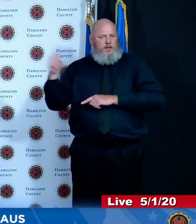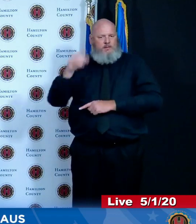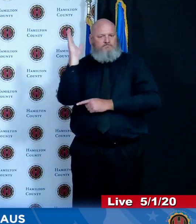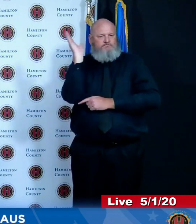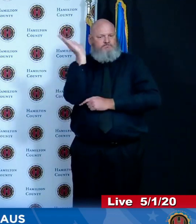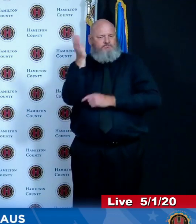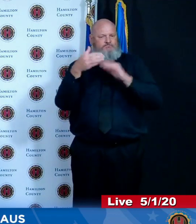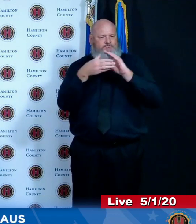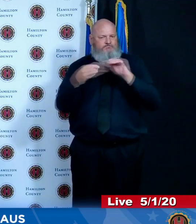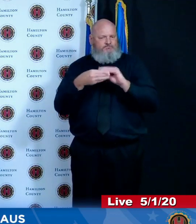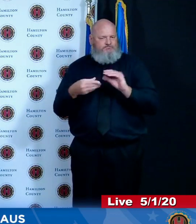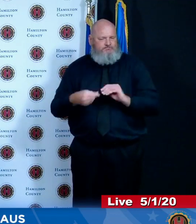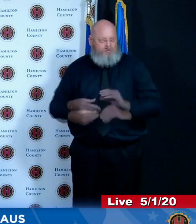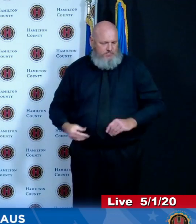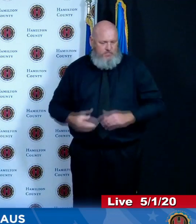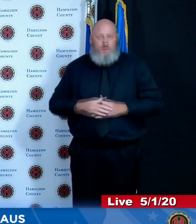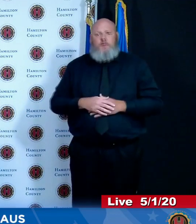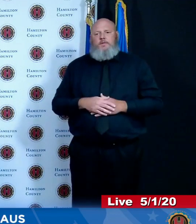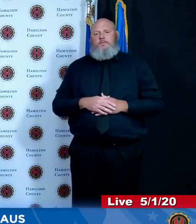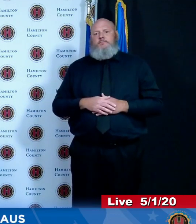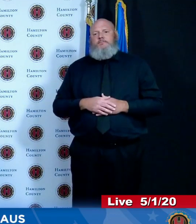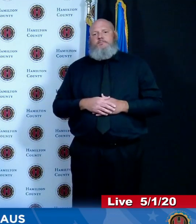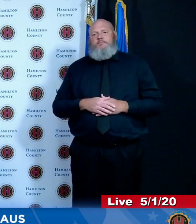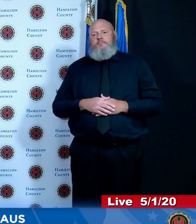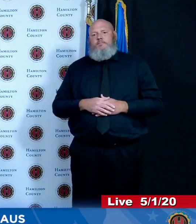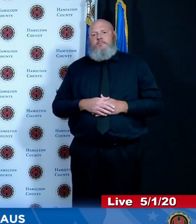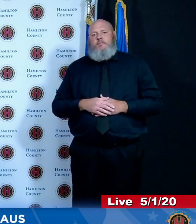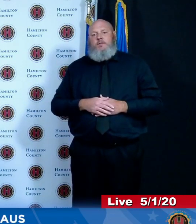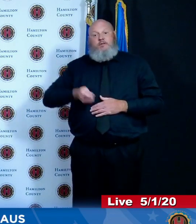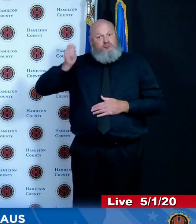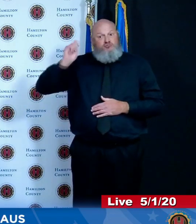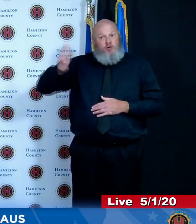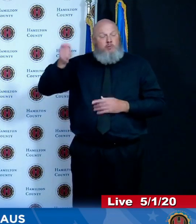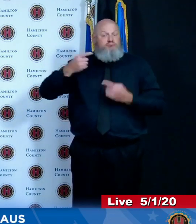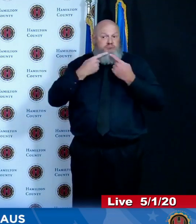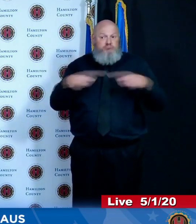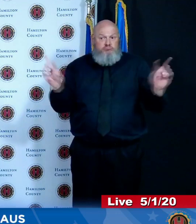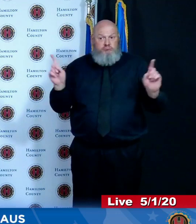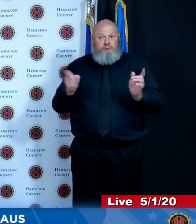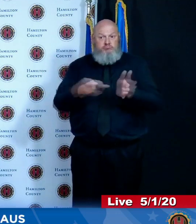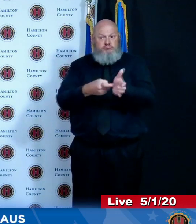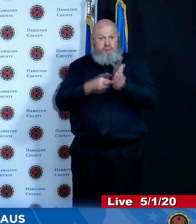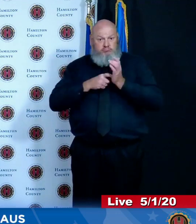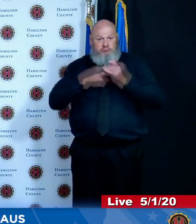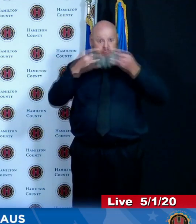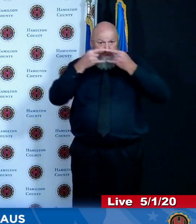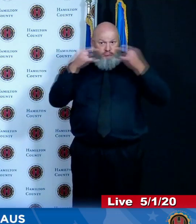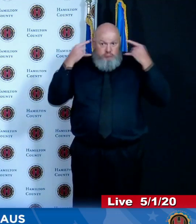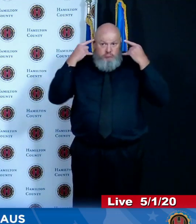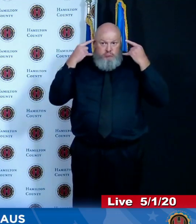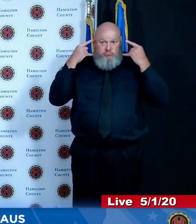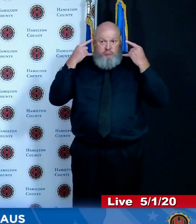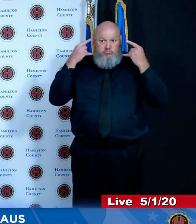mask in the courthouse as of today next we are going to thank Delhi